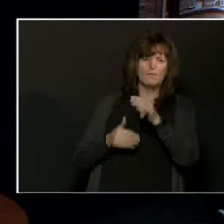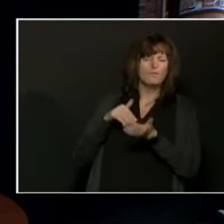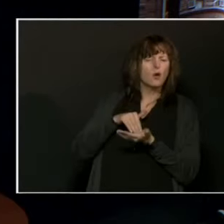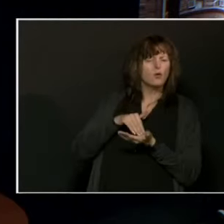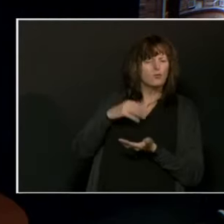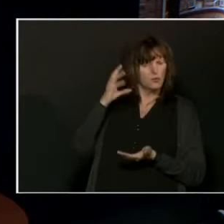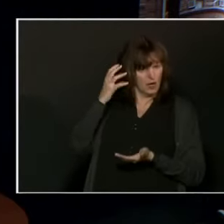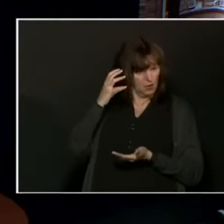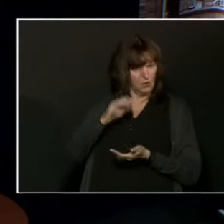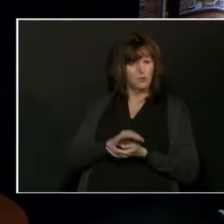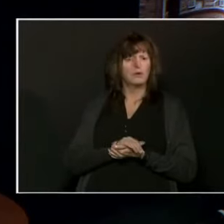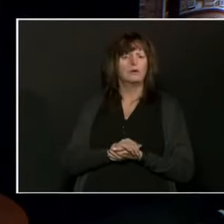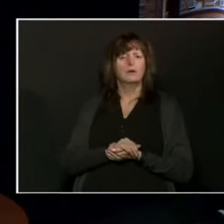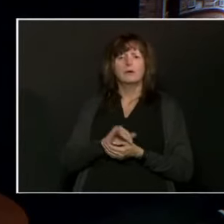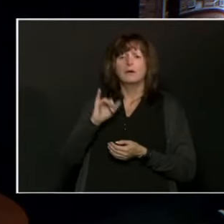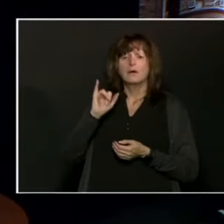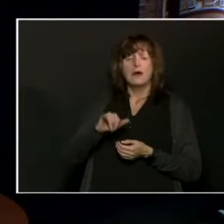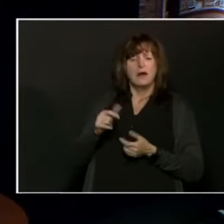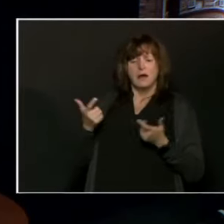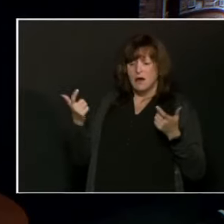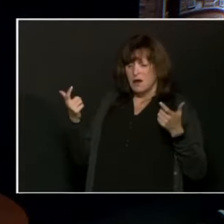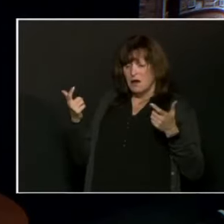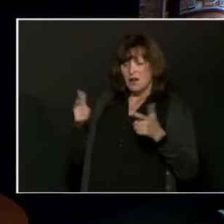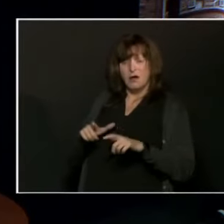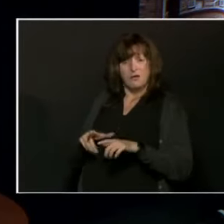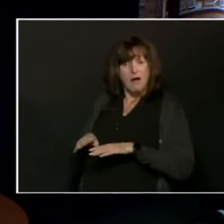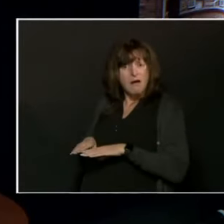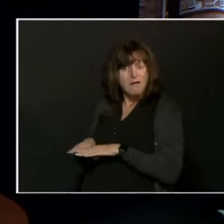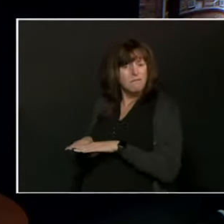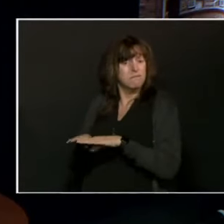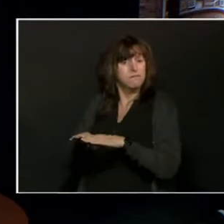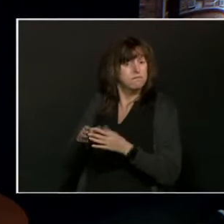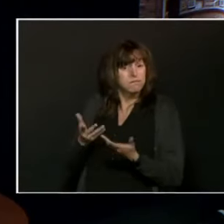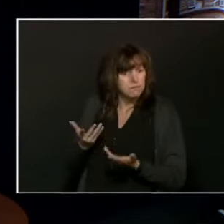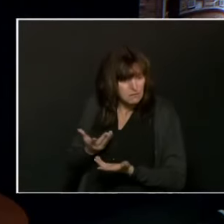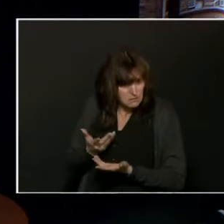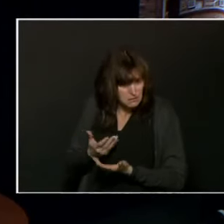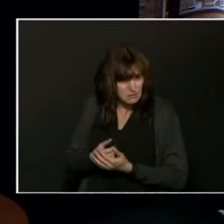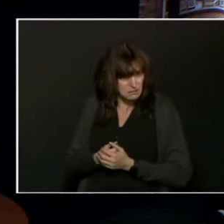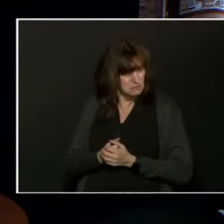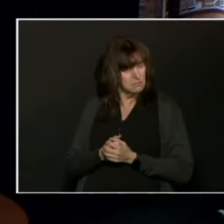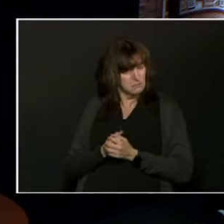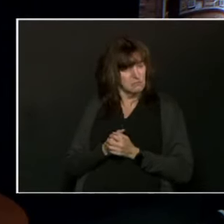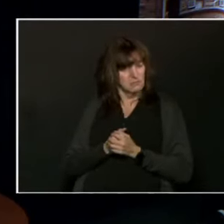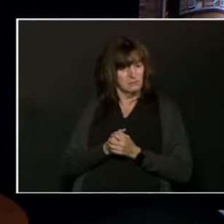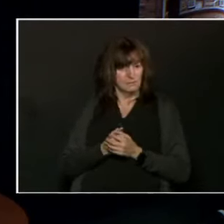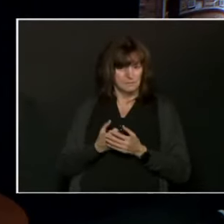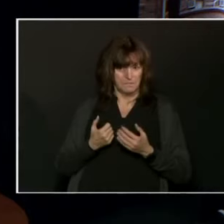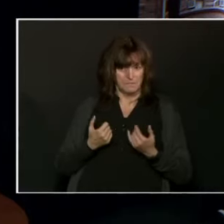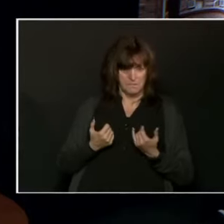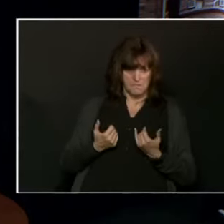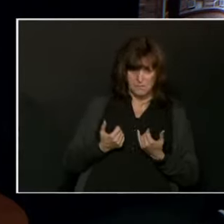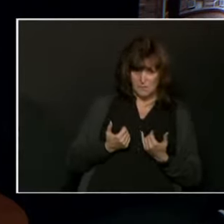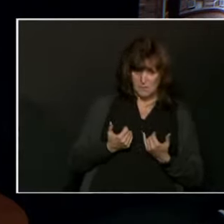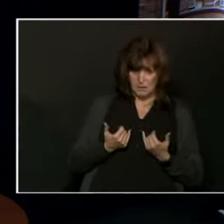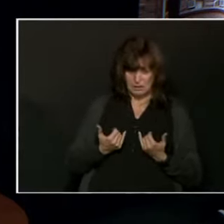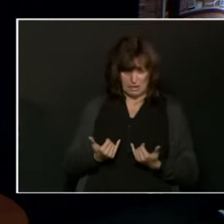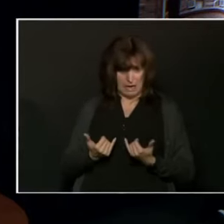BROWN. I JUST WANTED TO FOLLOW UP ON THE QUESTION ABOUT LOCKDOWNS.